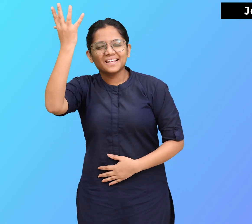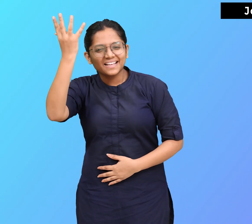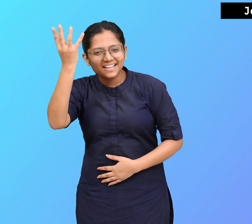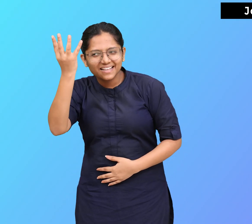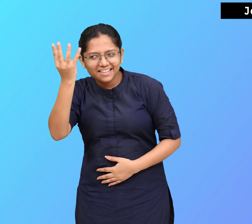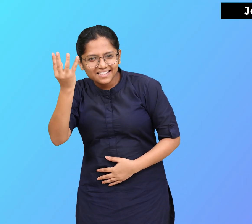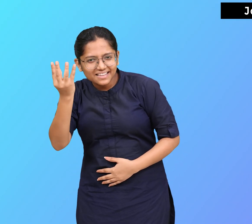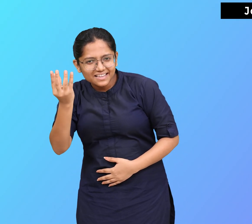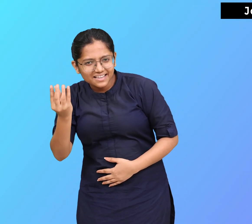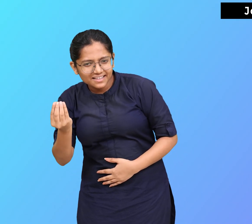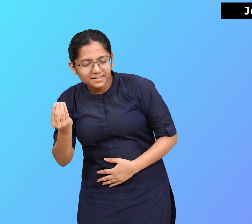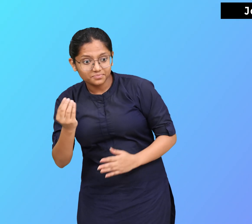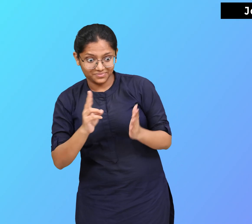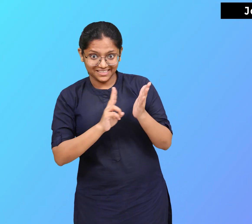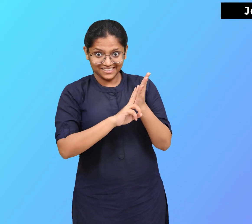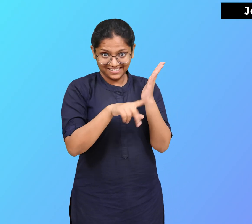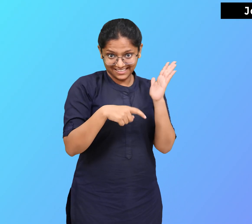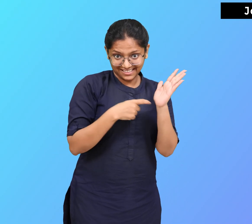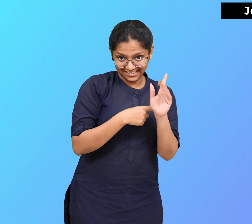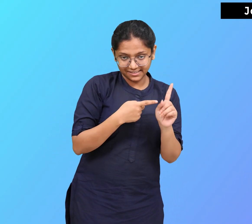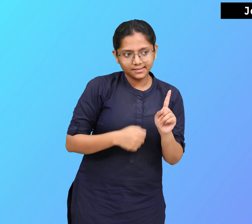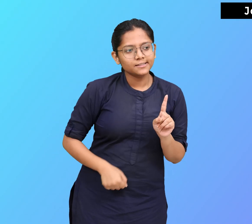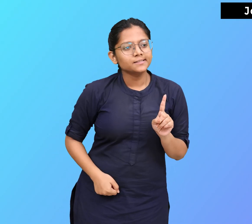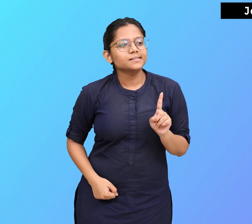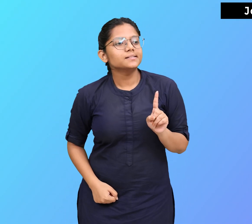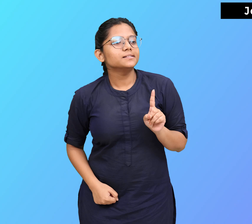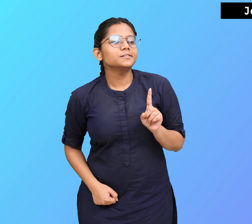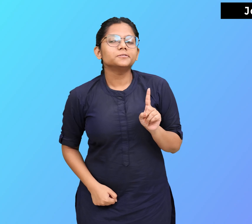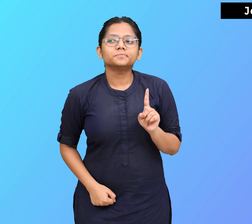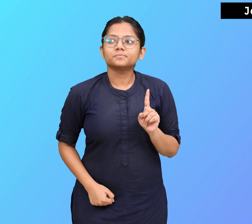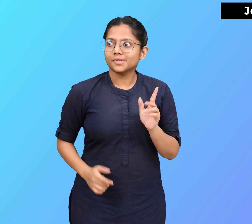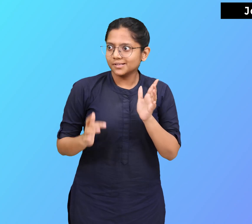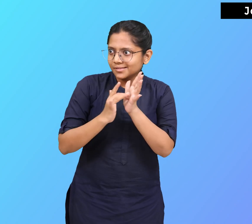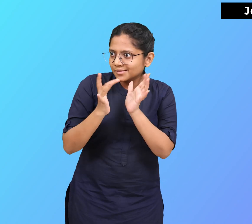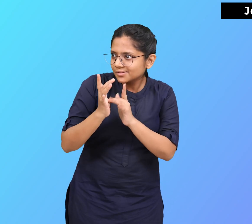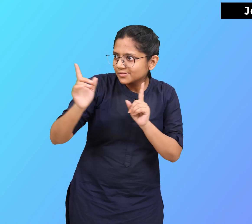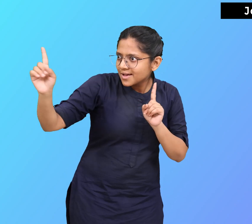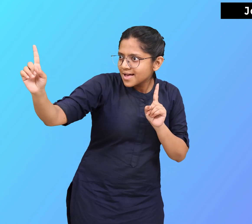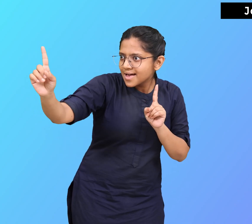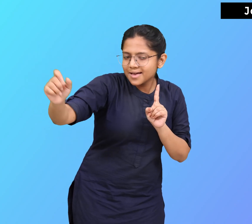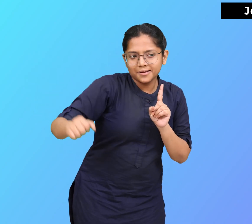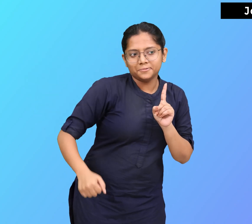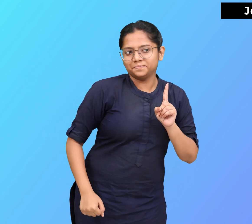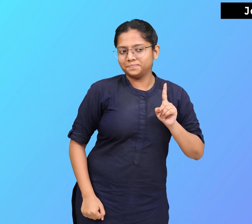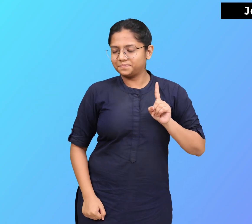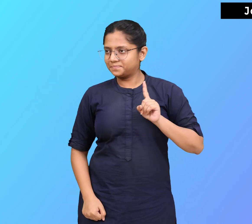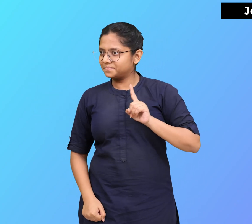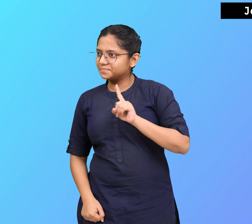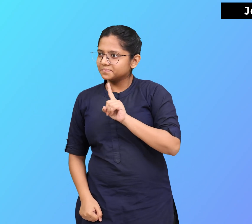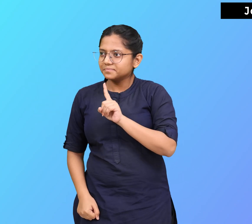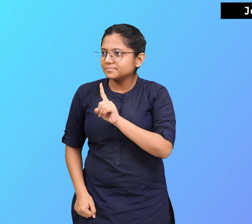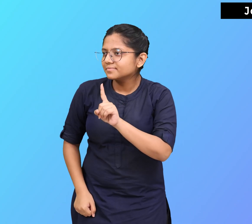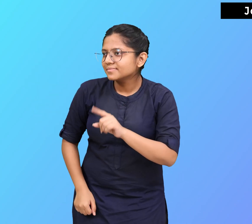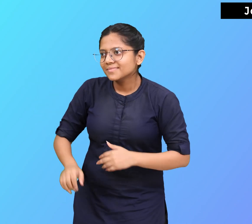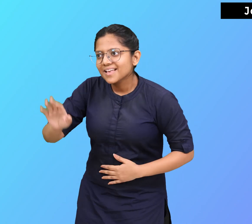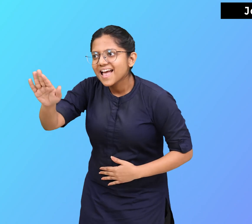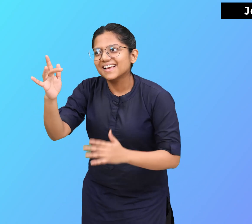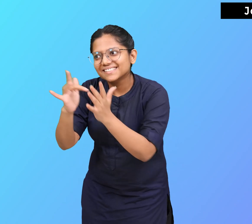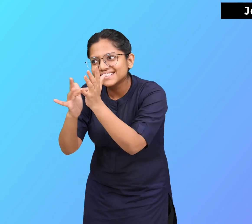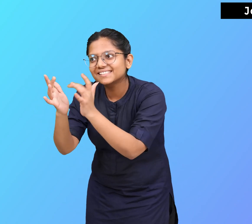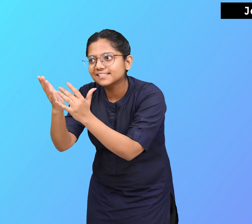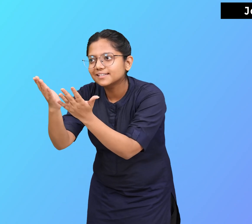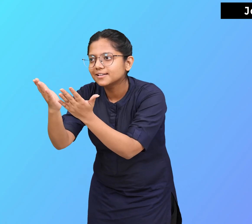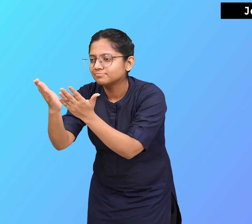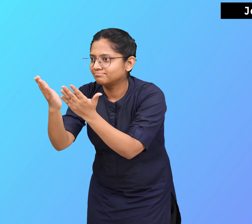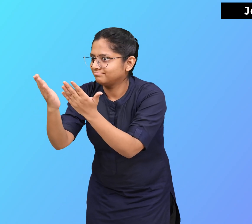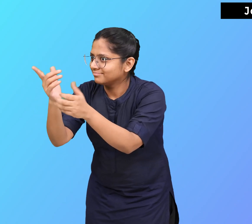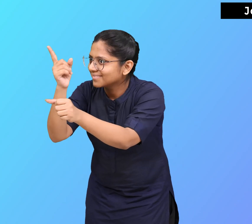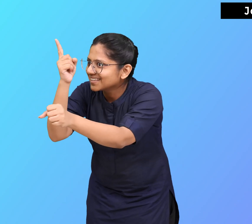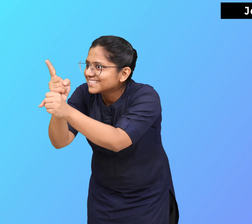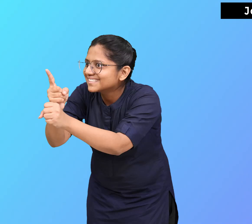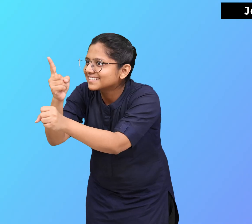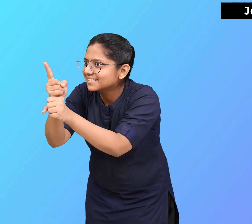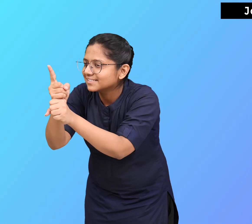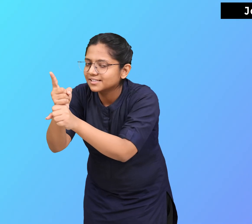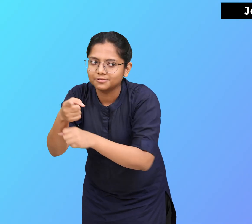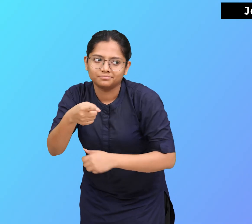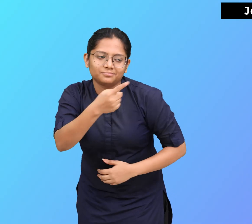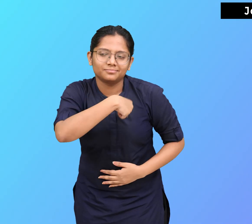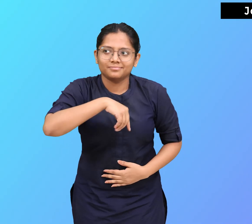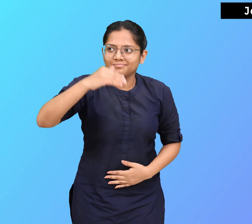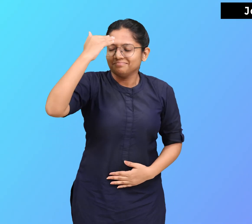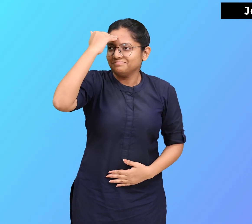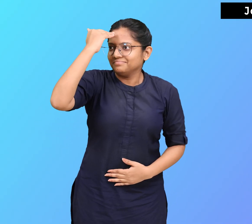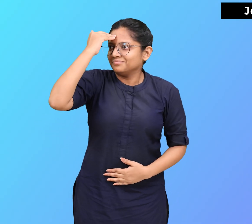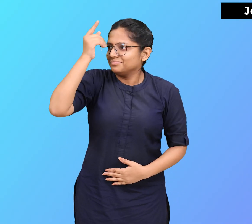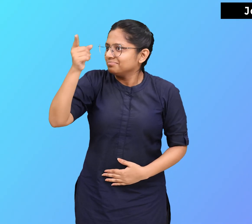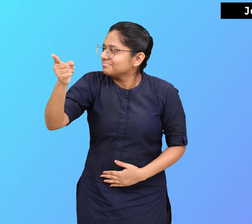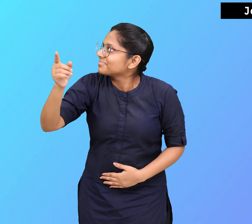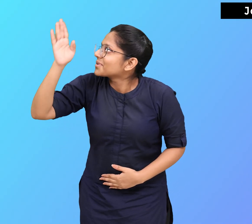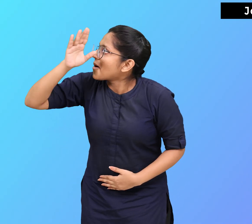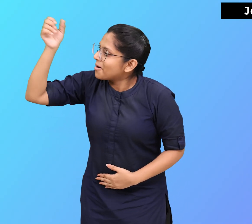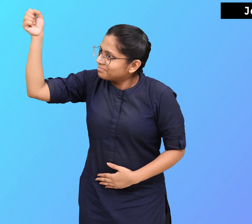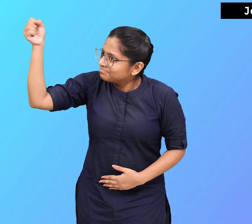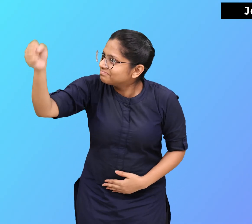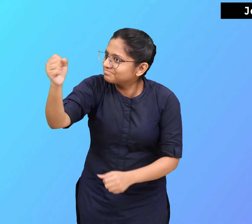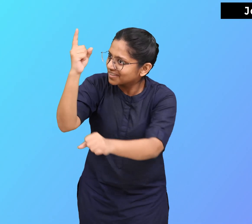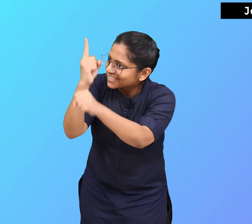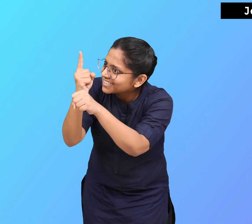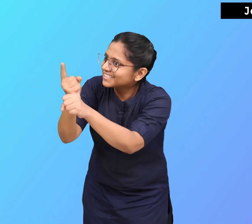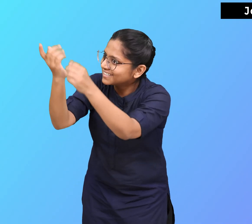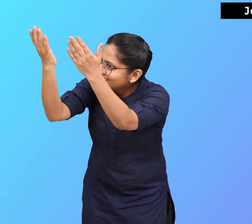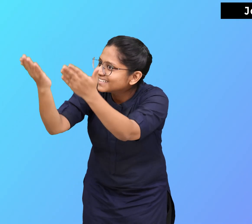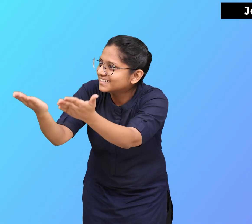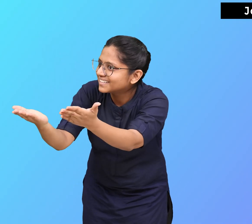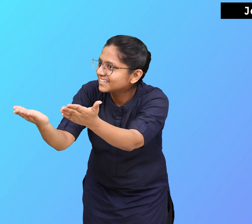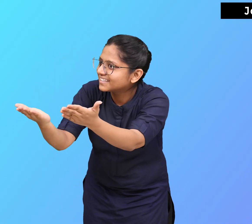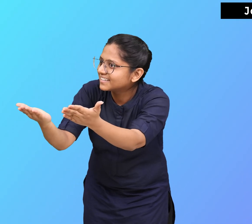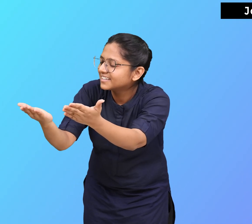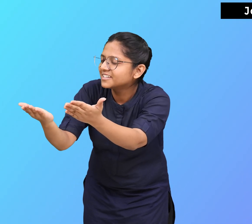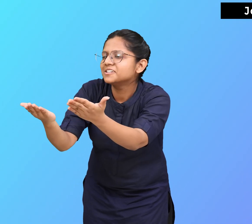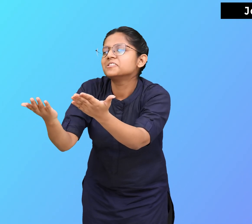One night he came to Jesus and said, “Teacher, we know that you are a teacher sent from God.